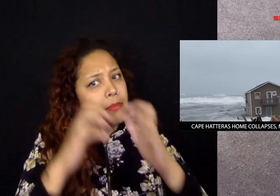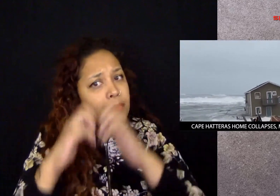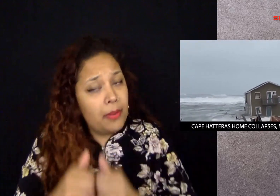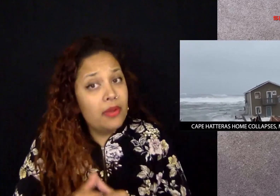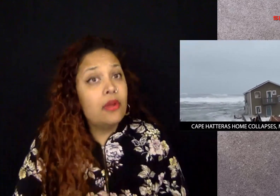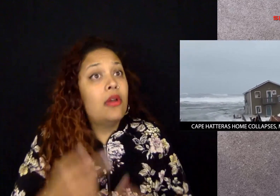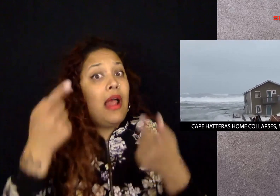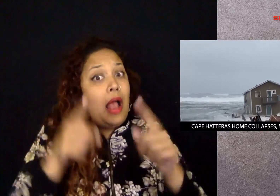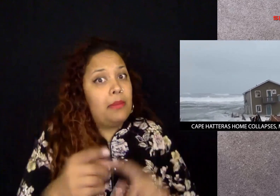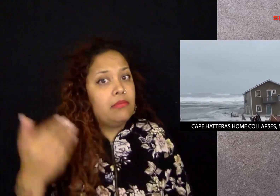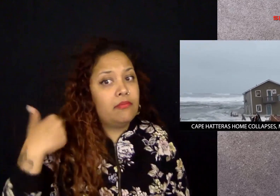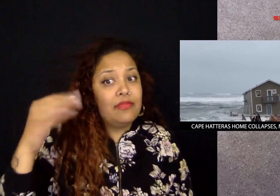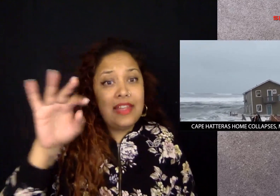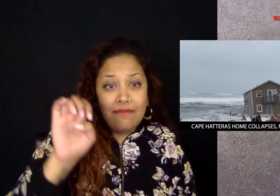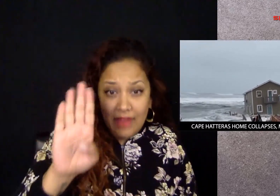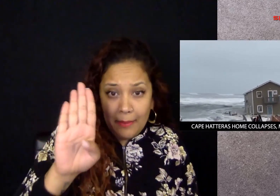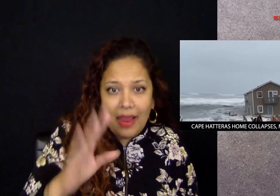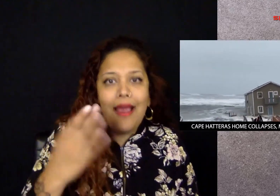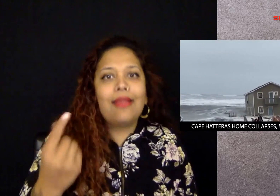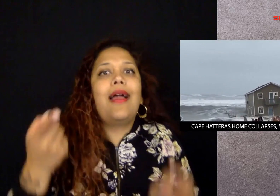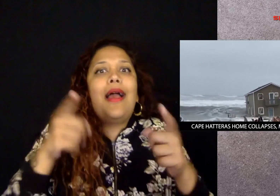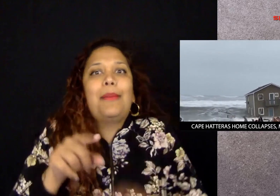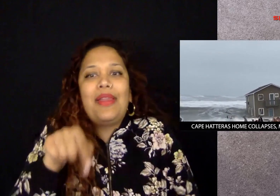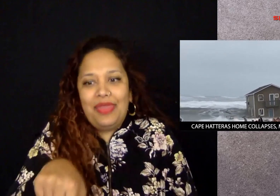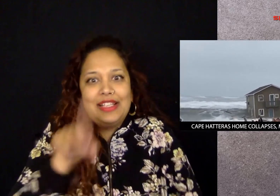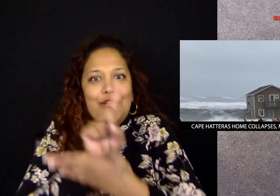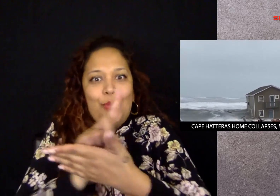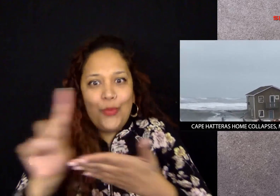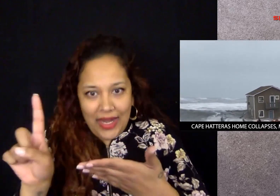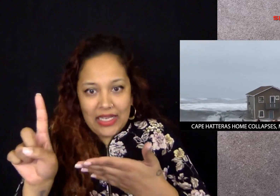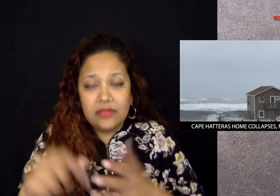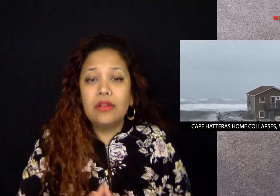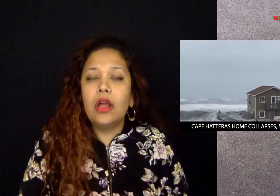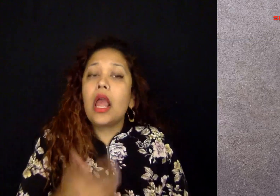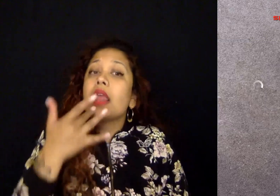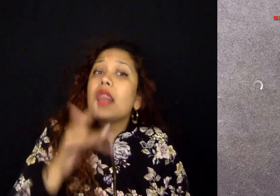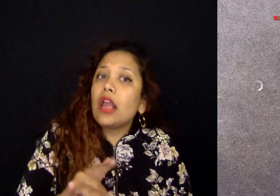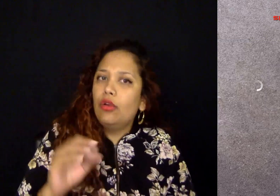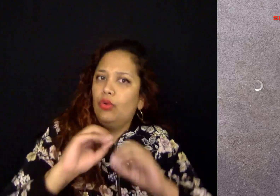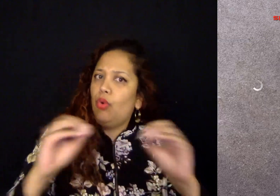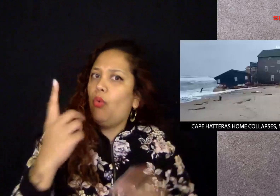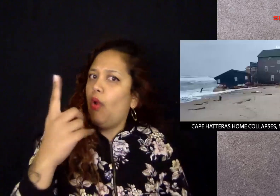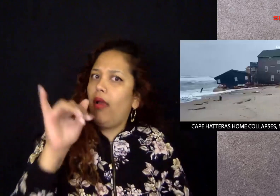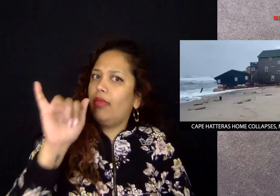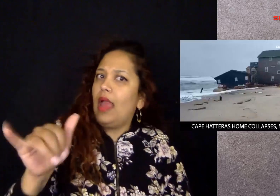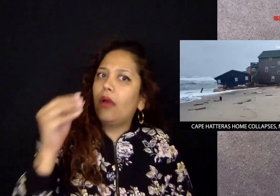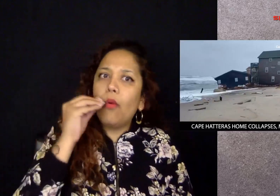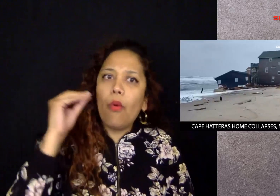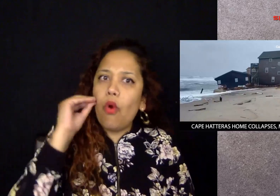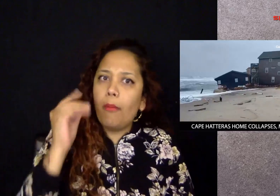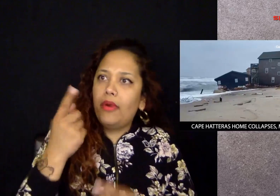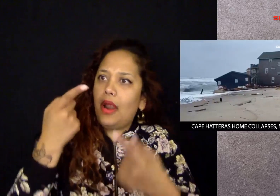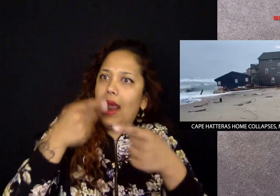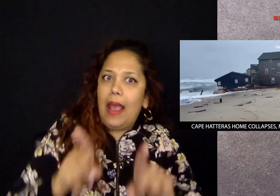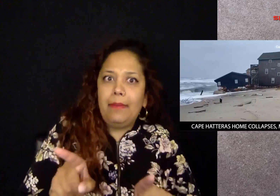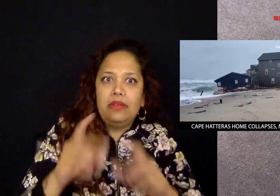is video two homes that collapsed one in February and one this week luckily no one was in the